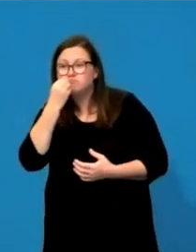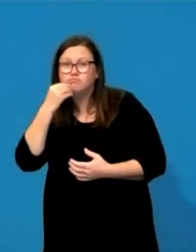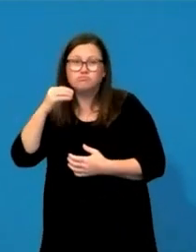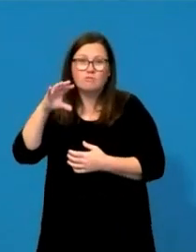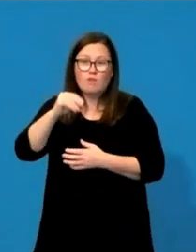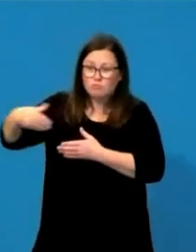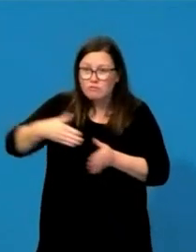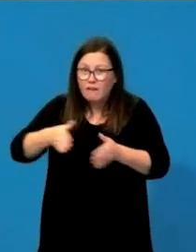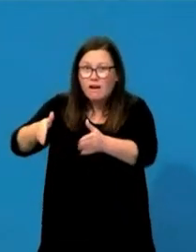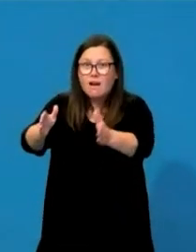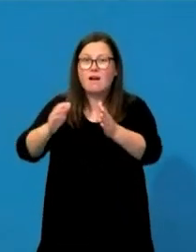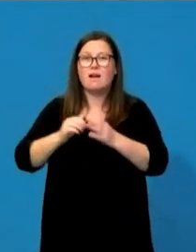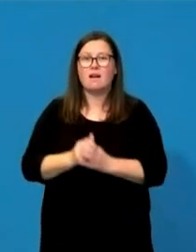It's a teaching and learning process for them.